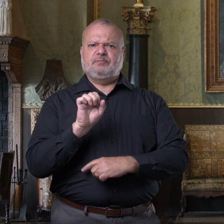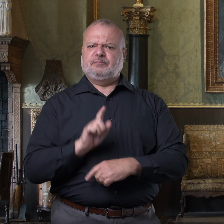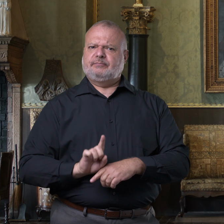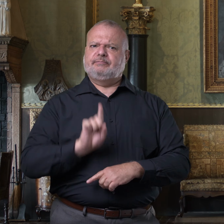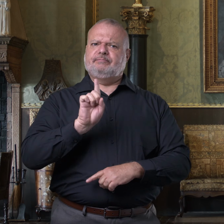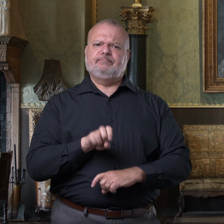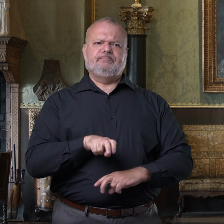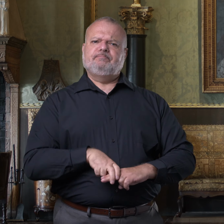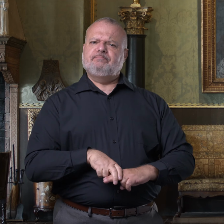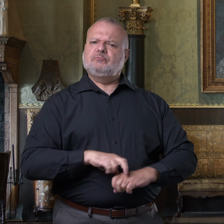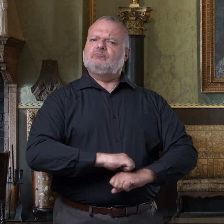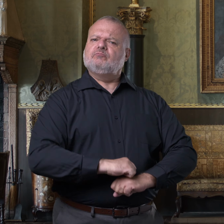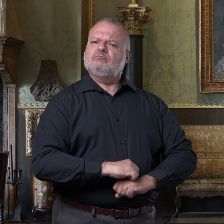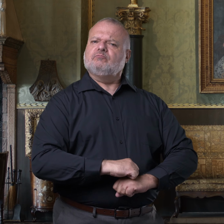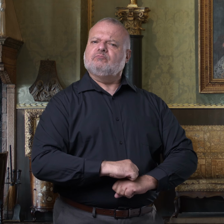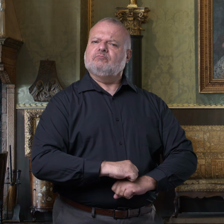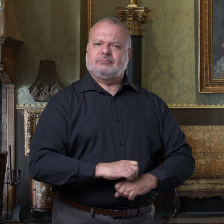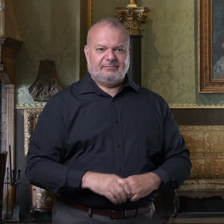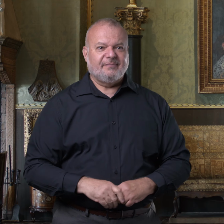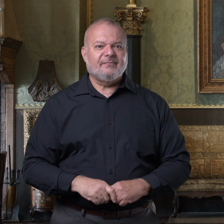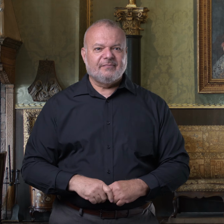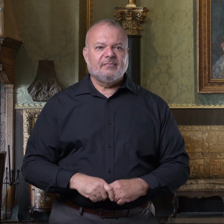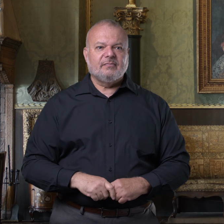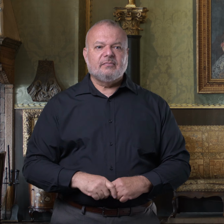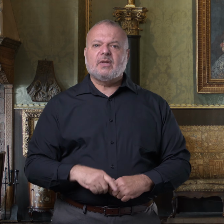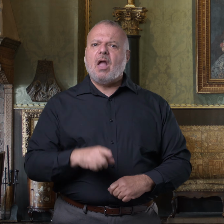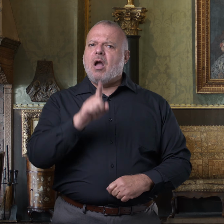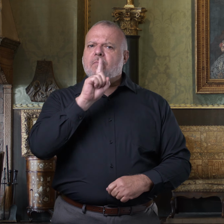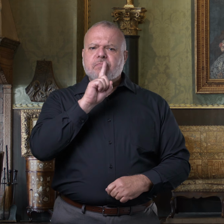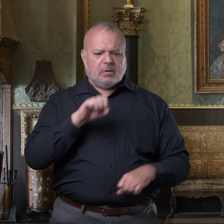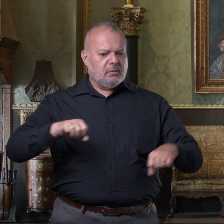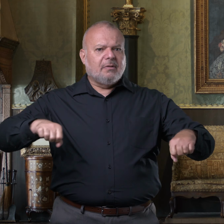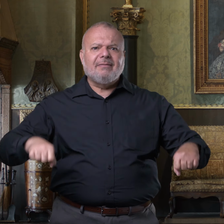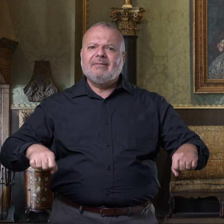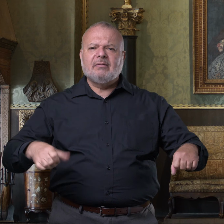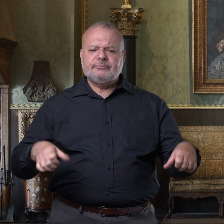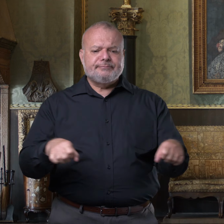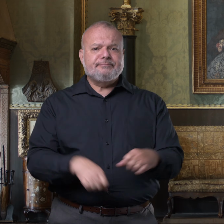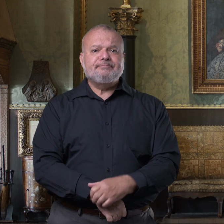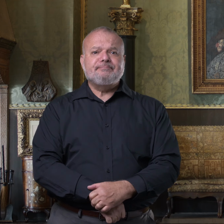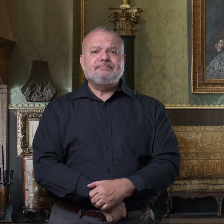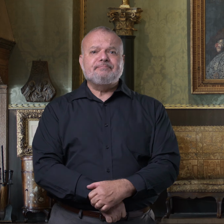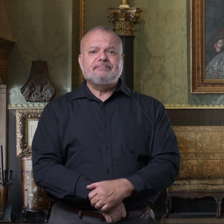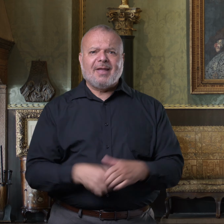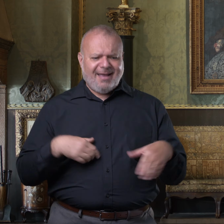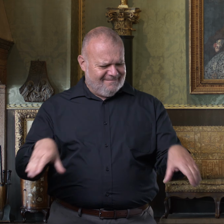allow her to sit back nor do her arms rest on the fringed arms of the chair.